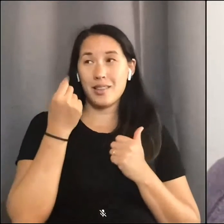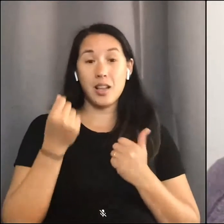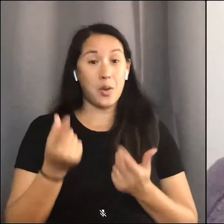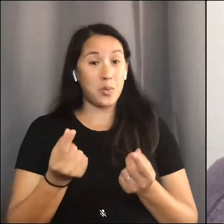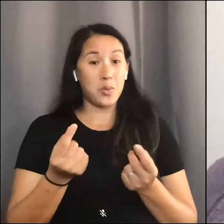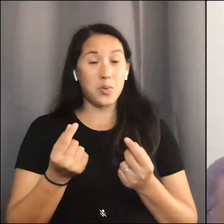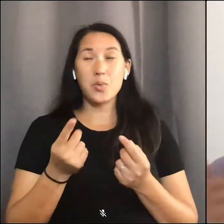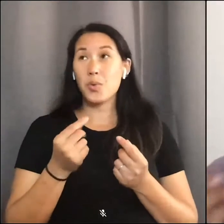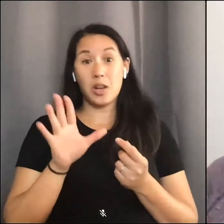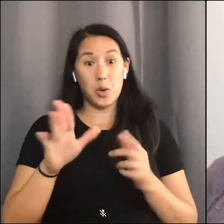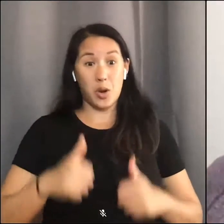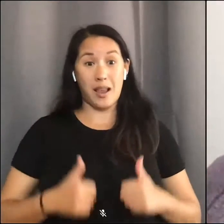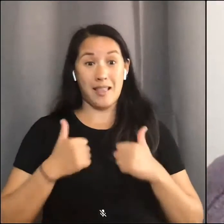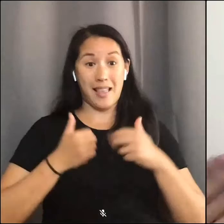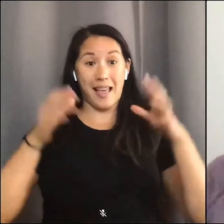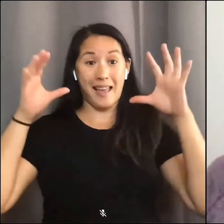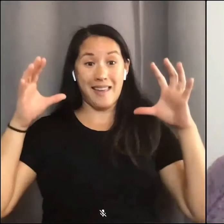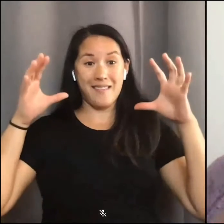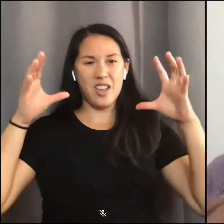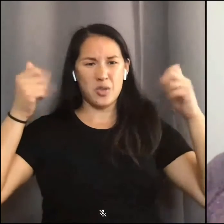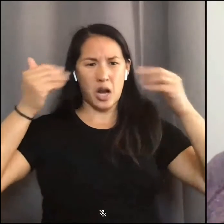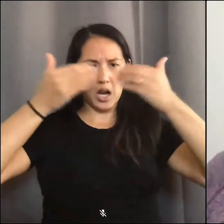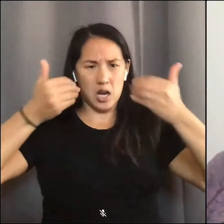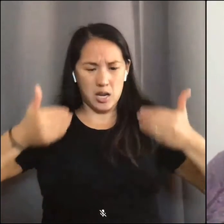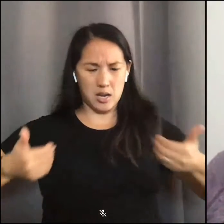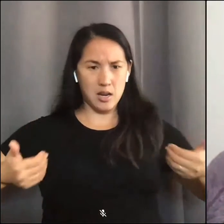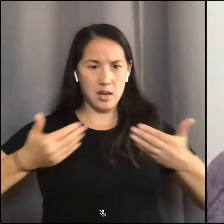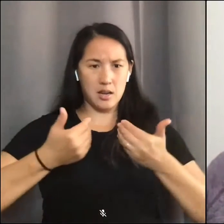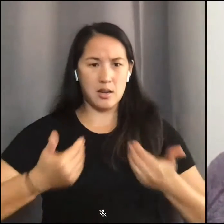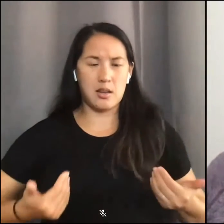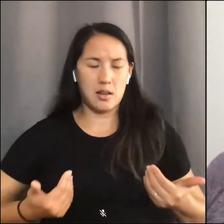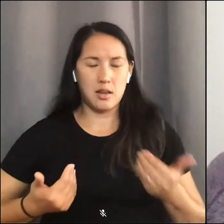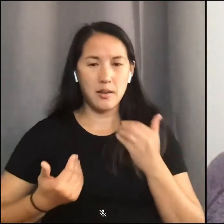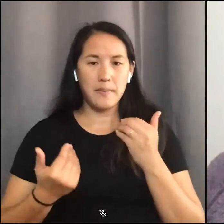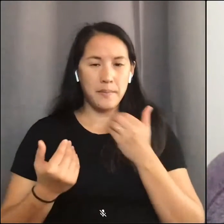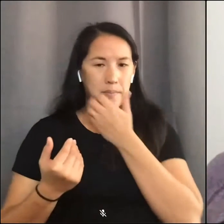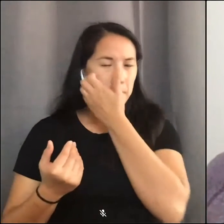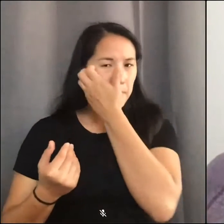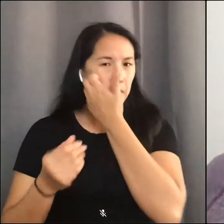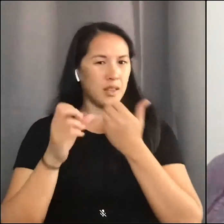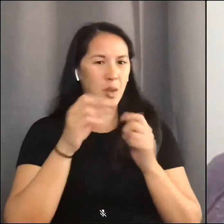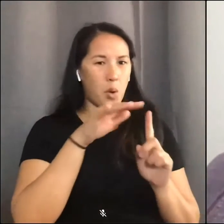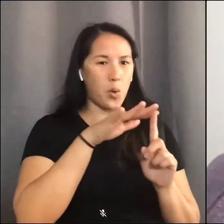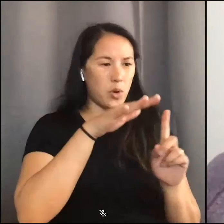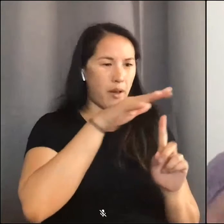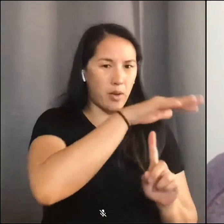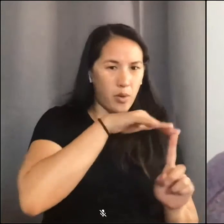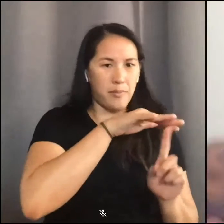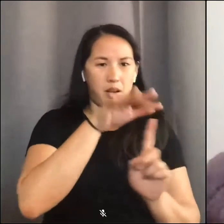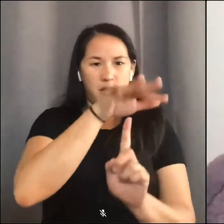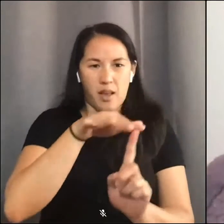and so you look at this in a way that is is manageable because there's so much going on in